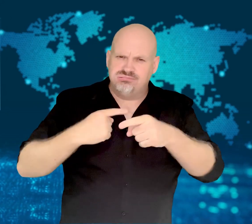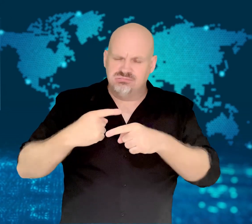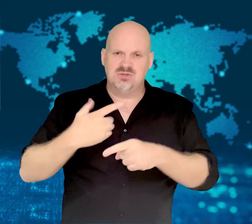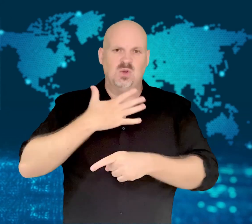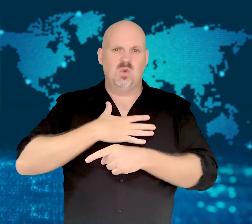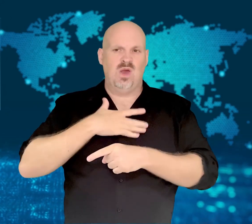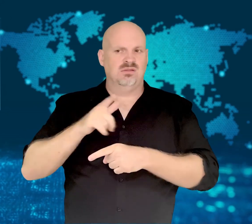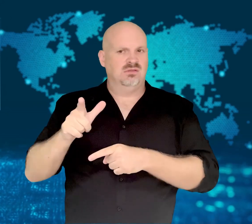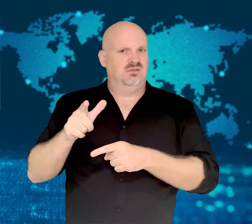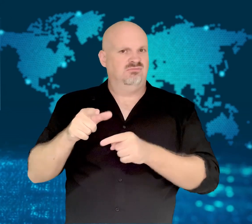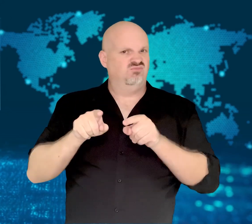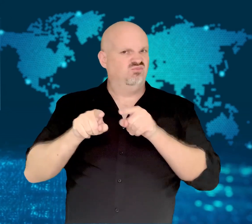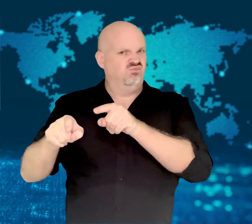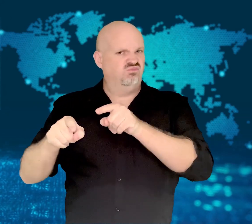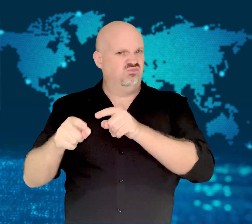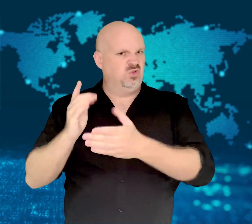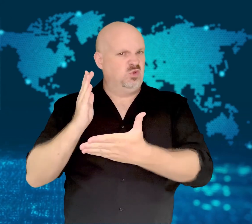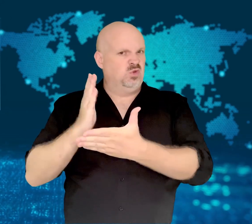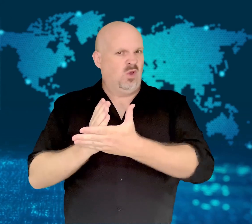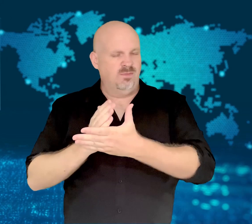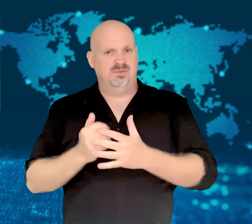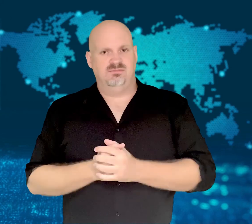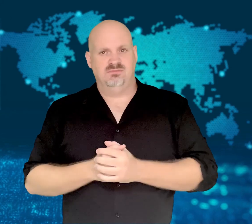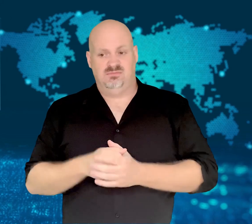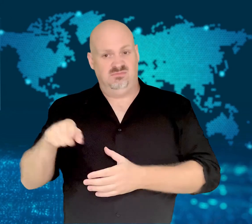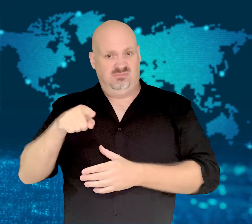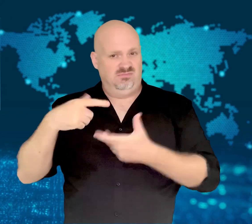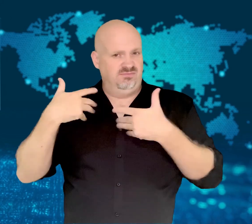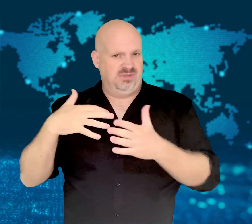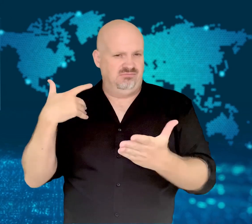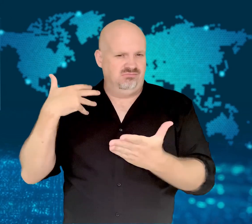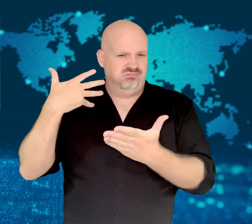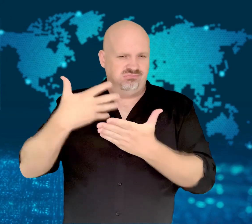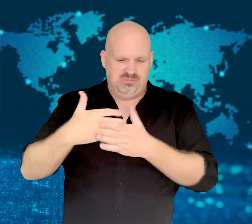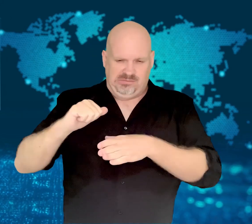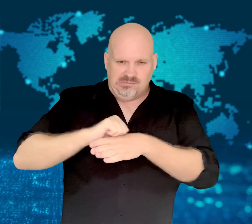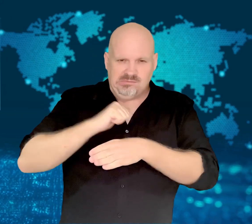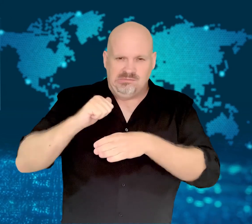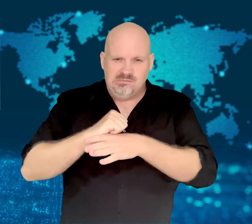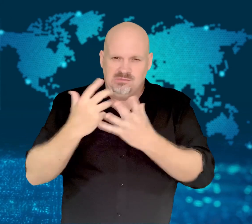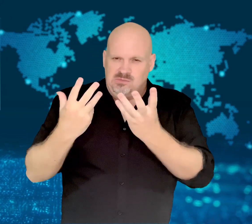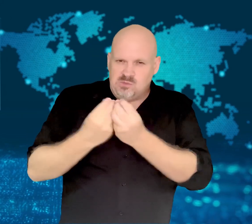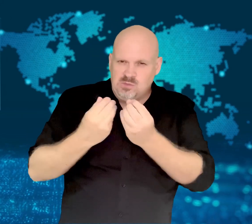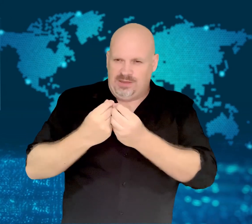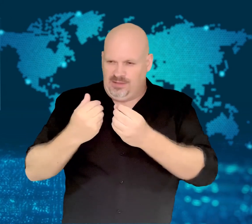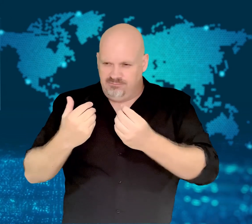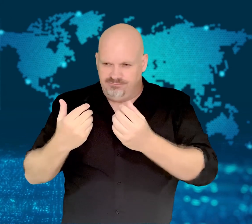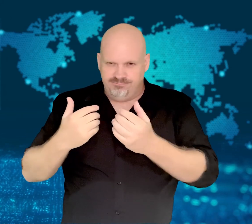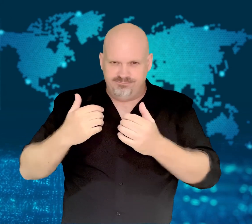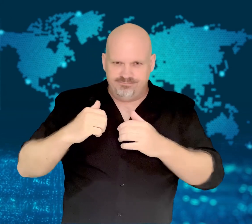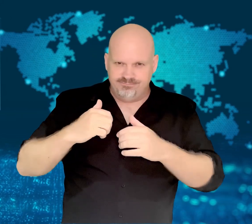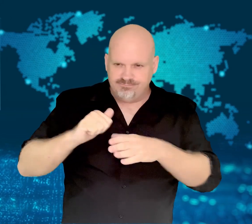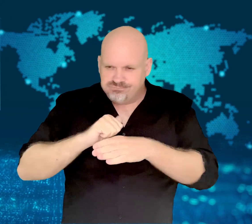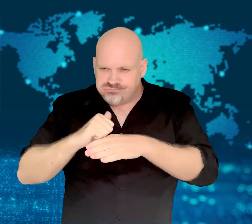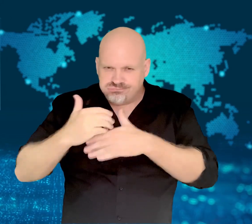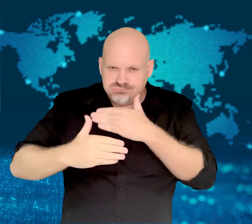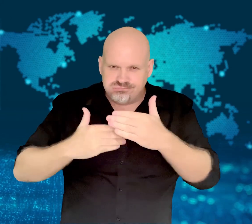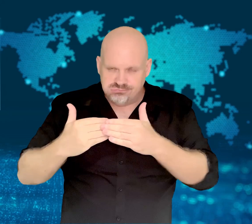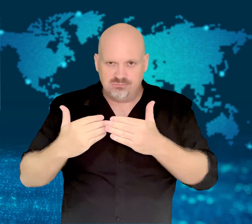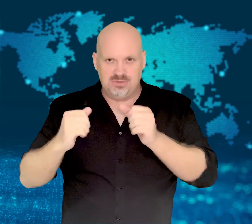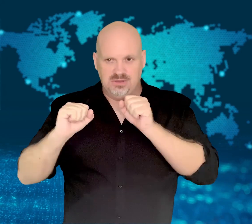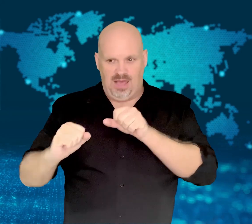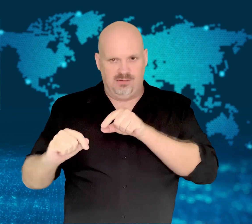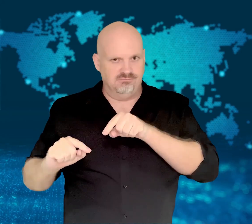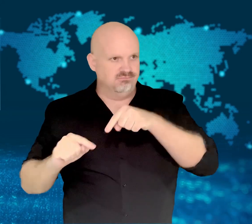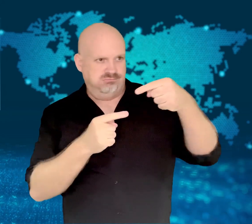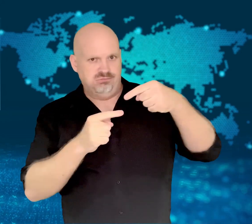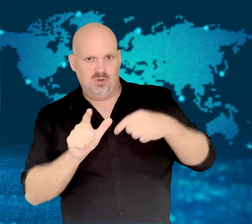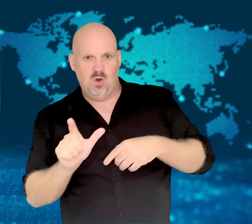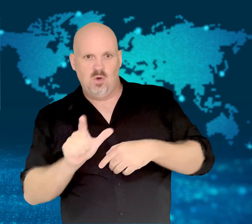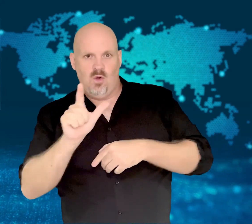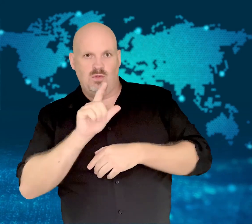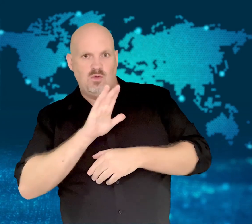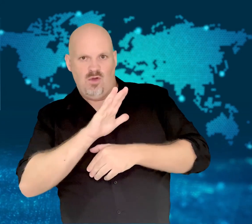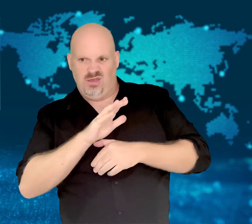The two countries have been carrying out military drills and large-scale military